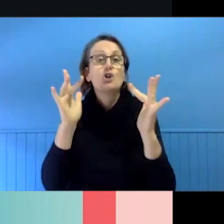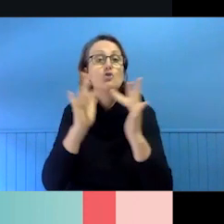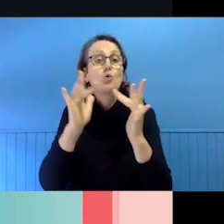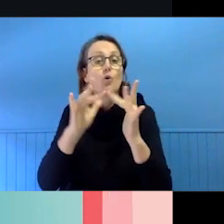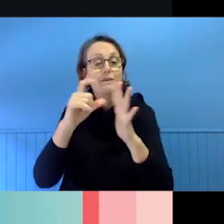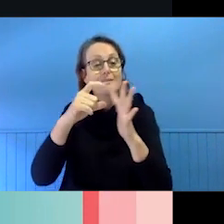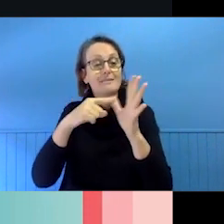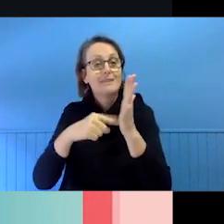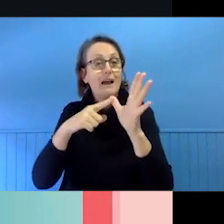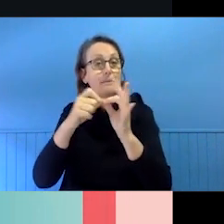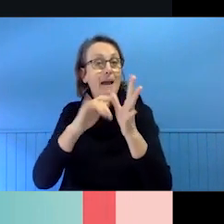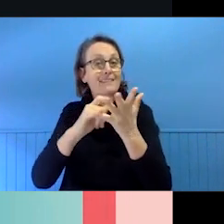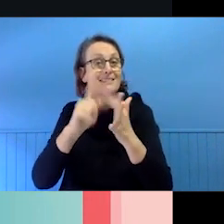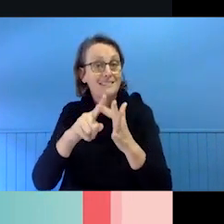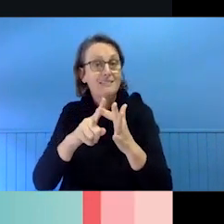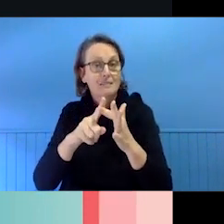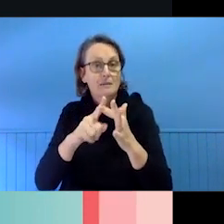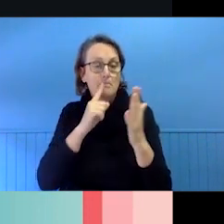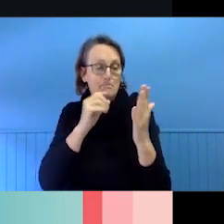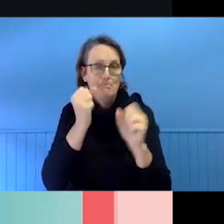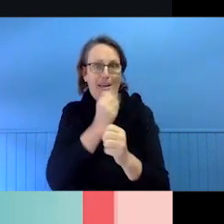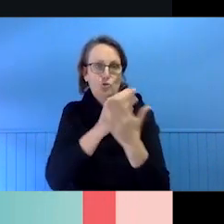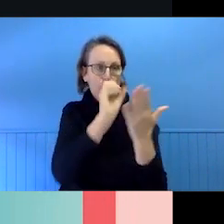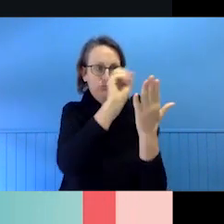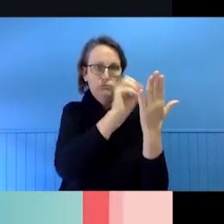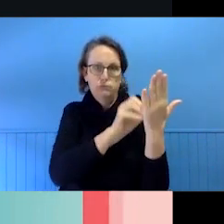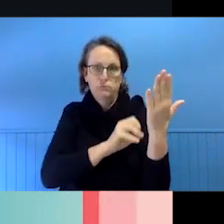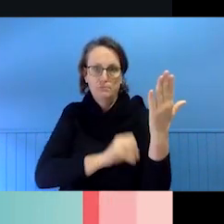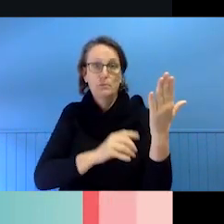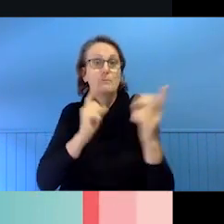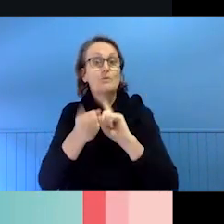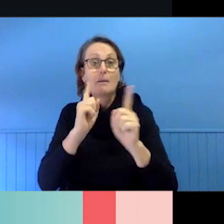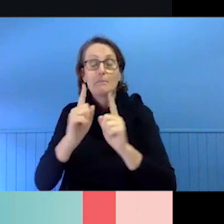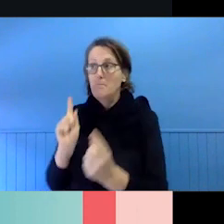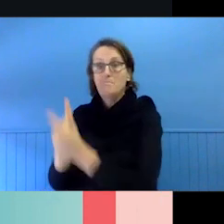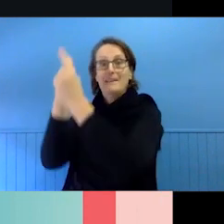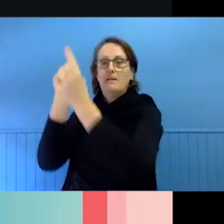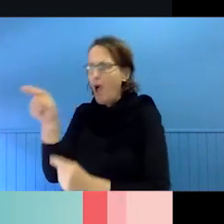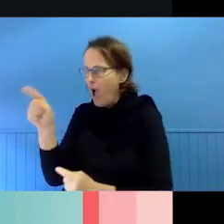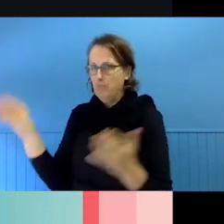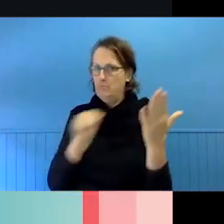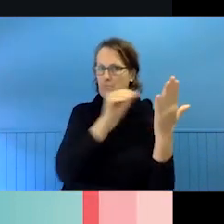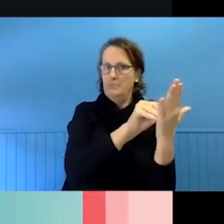In times of crisis, you would have communication with really key people who you would not normally be in touch with, and